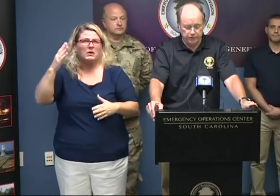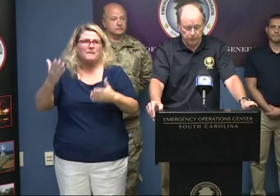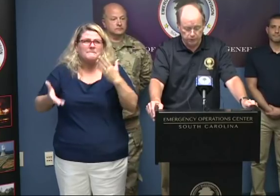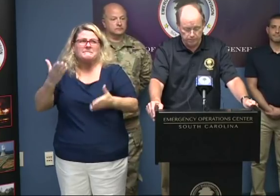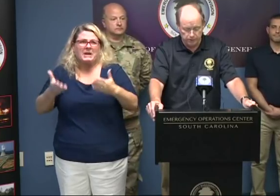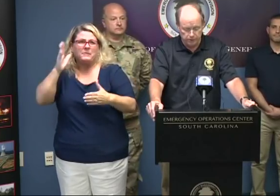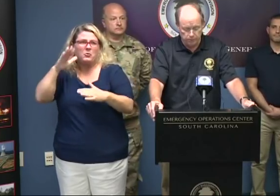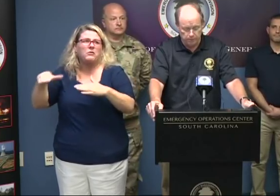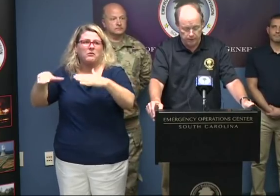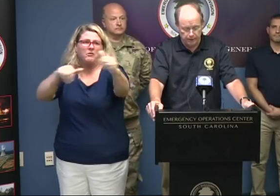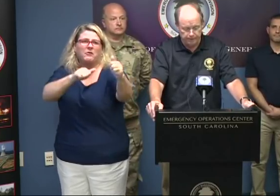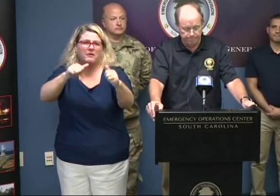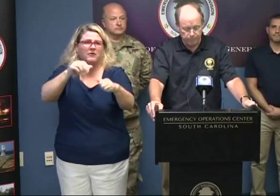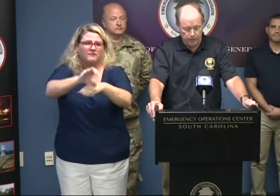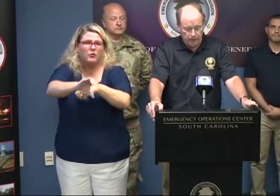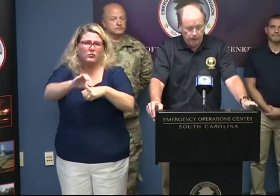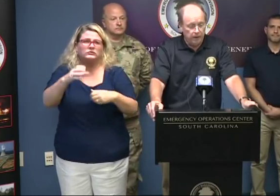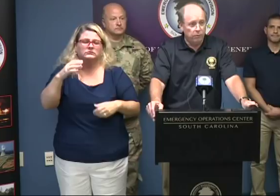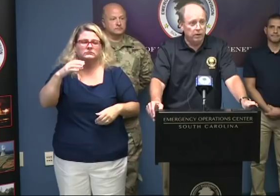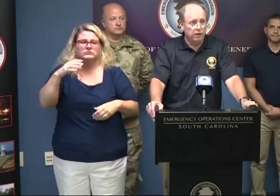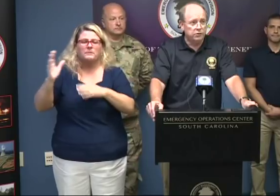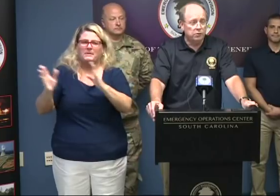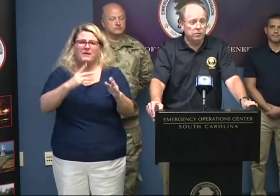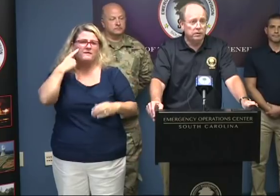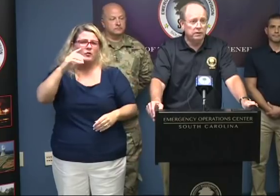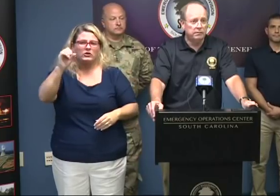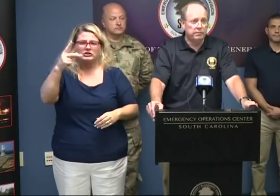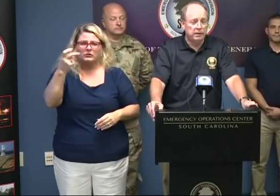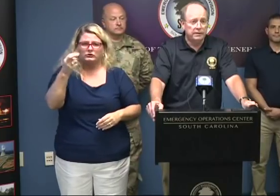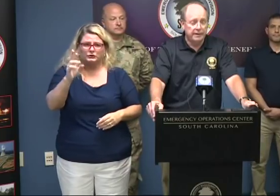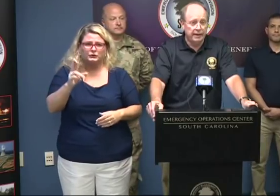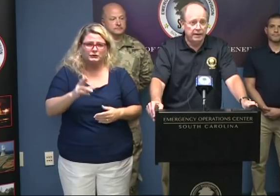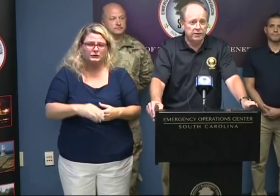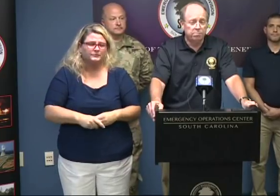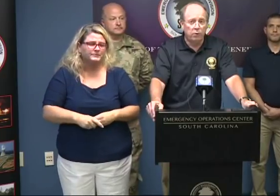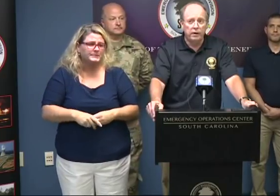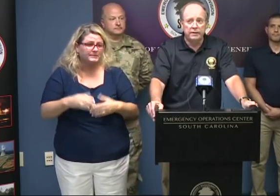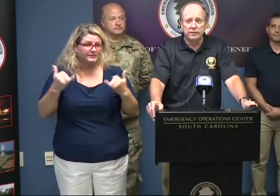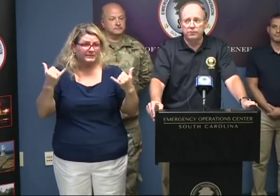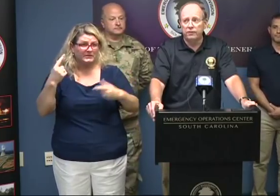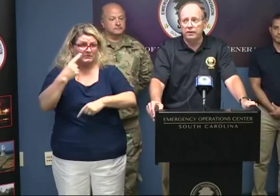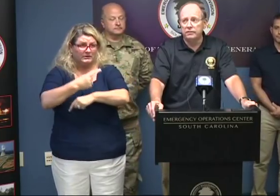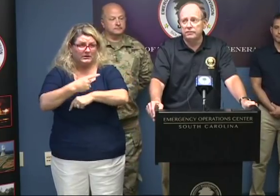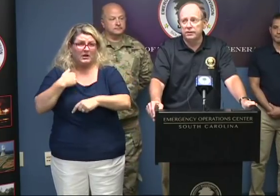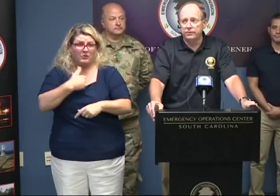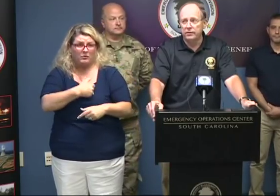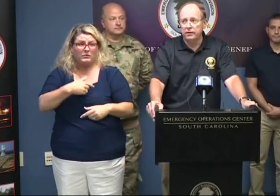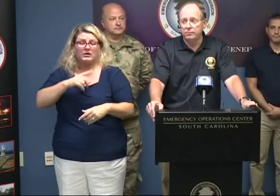and sheltering mission that we may have. We also today are deploying some of our South Carolina